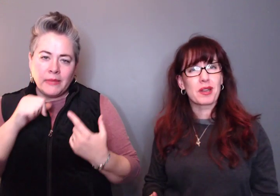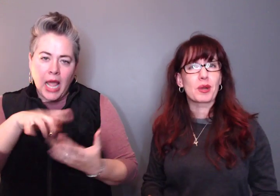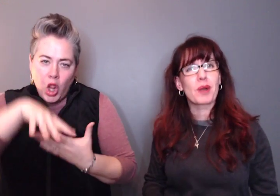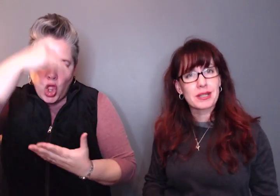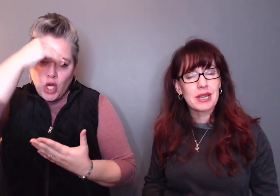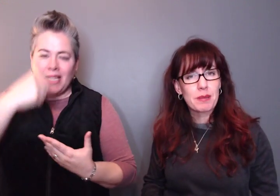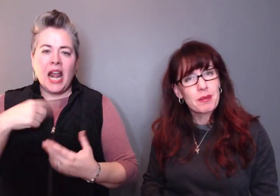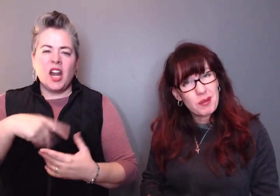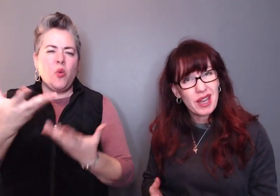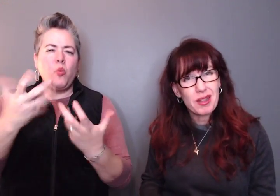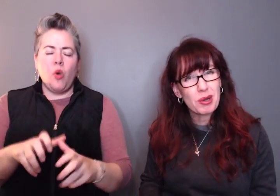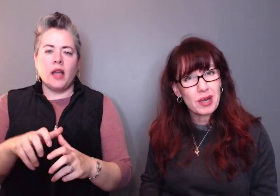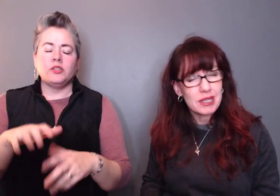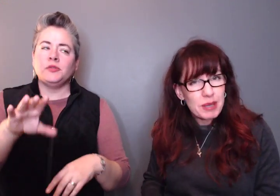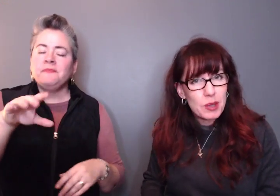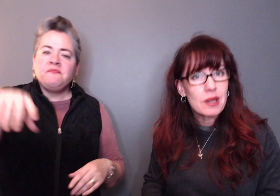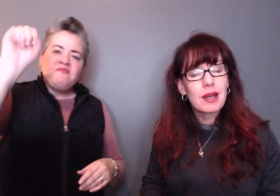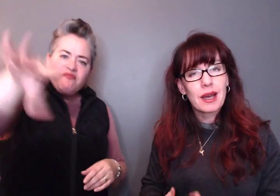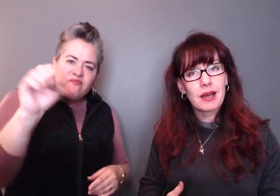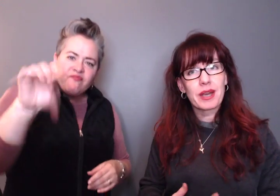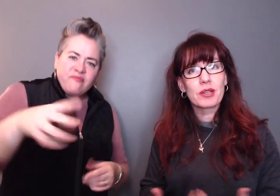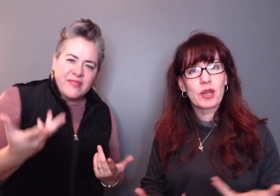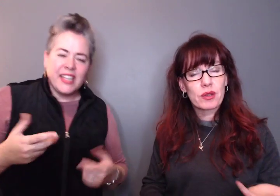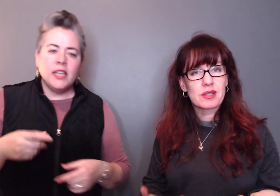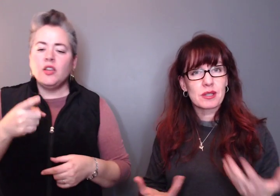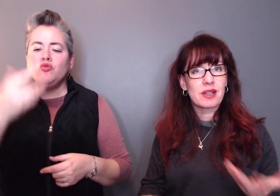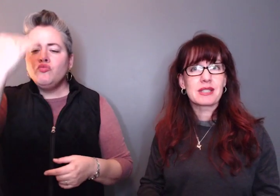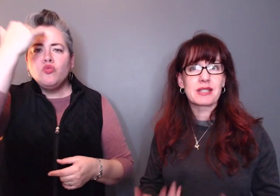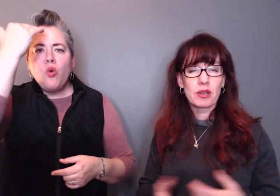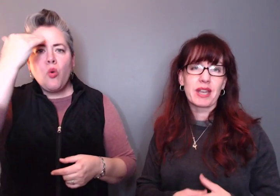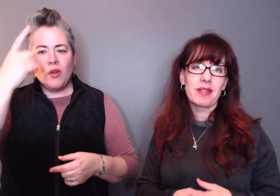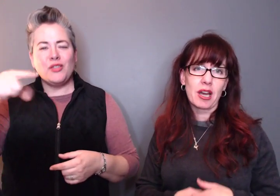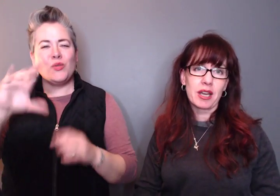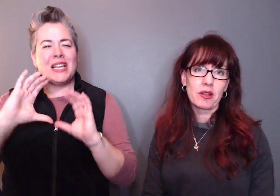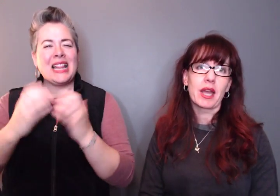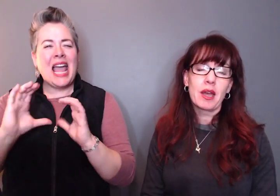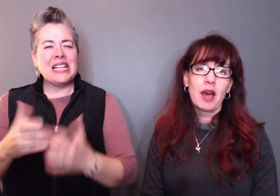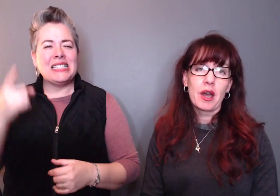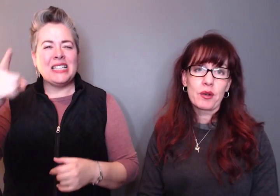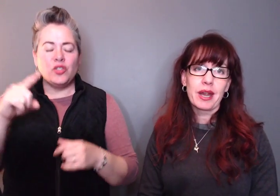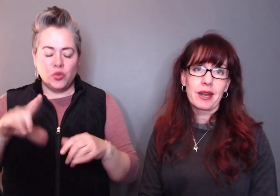want to throw rocks at anybody but it might kind of throw rock at people and you know those those classes that when you get in there and you're like, "oh great